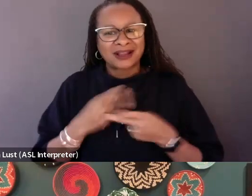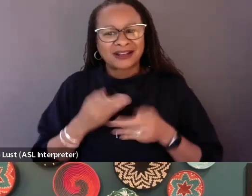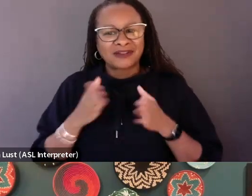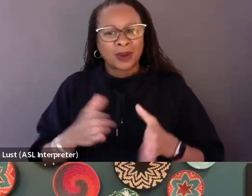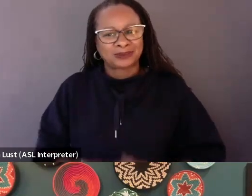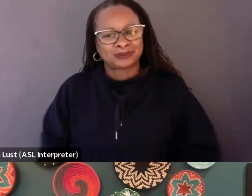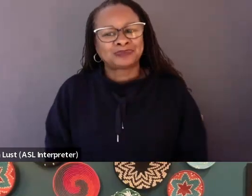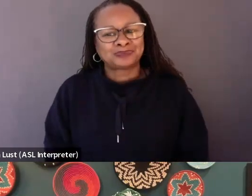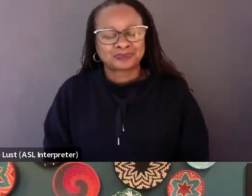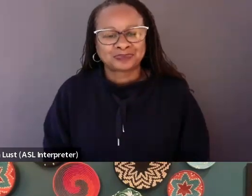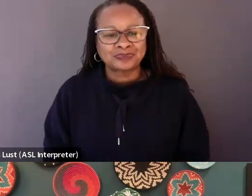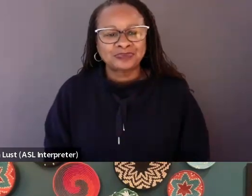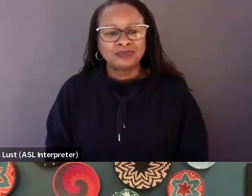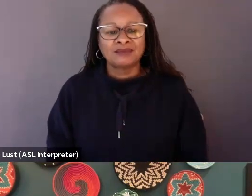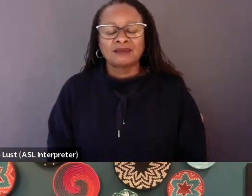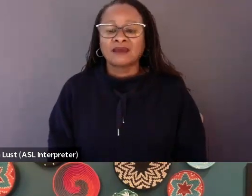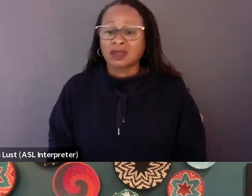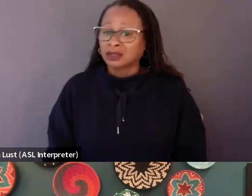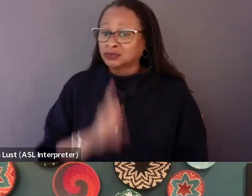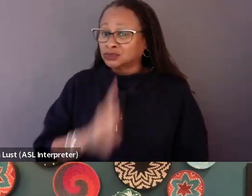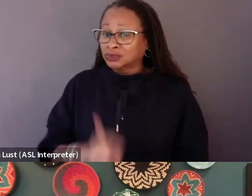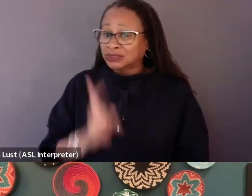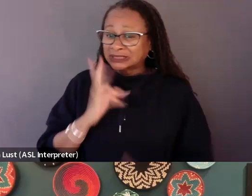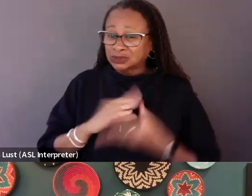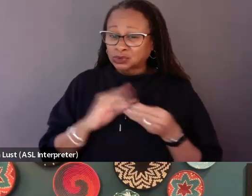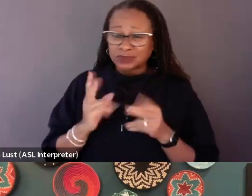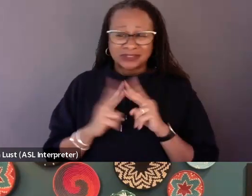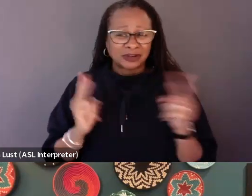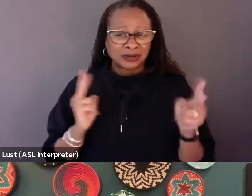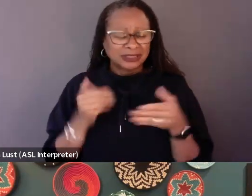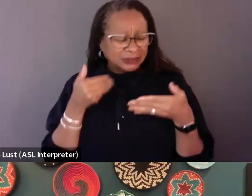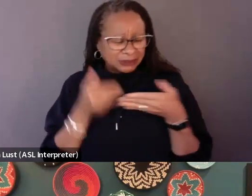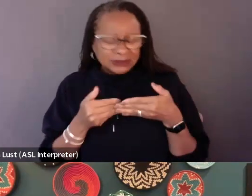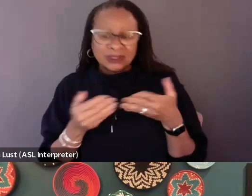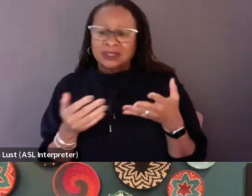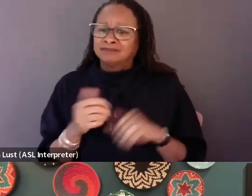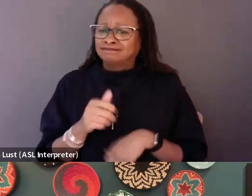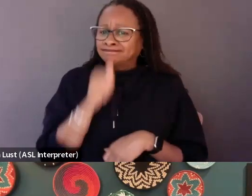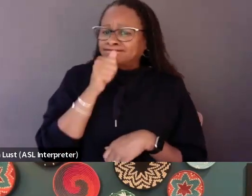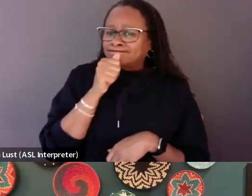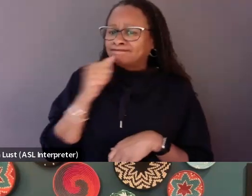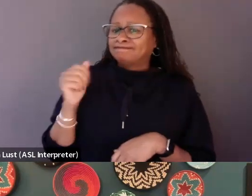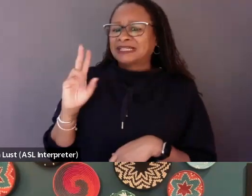There's such an intimacy to the way that you made the film, and I feel like it implicates